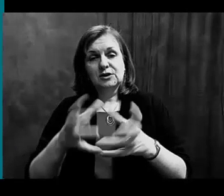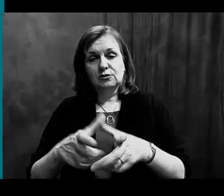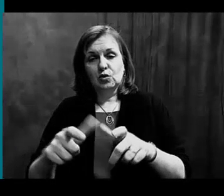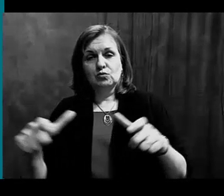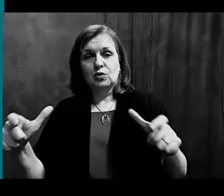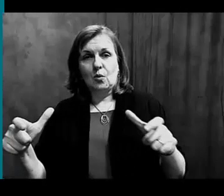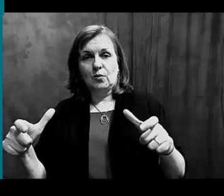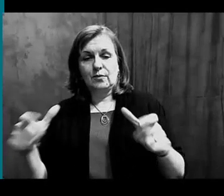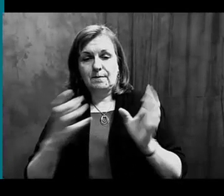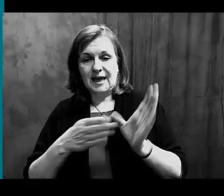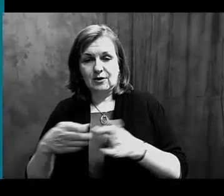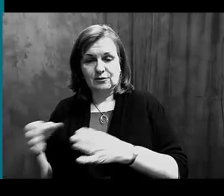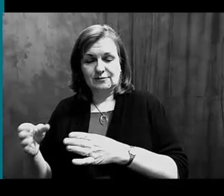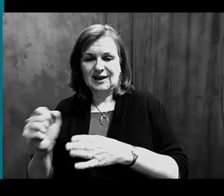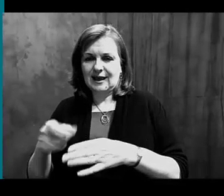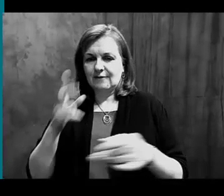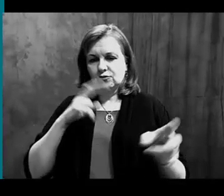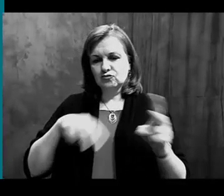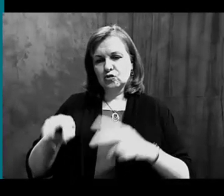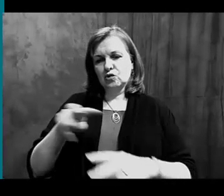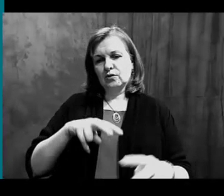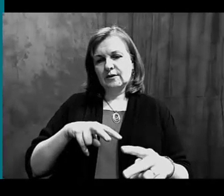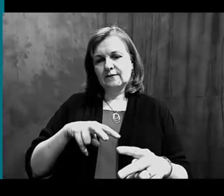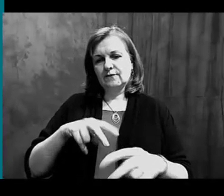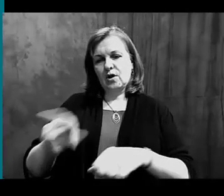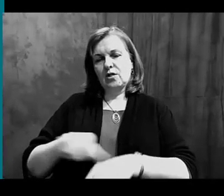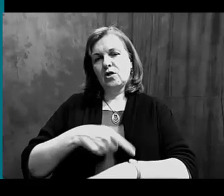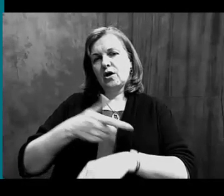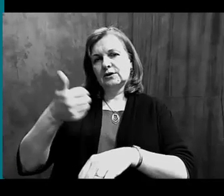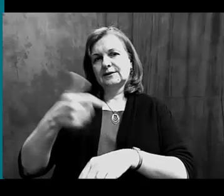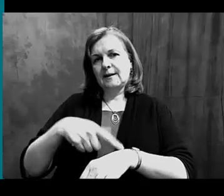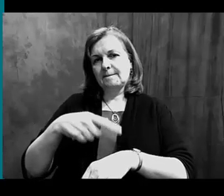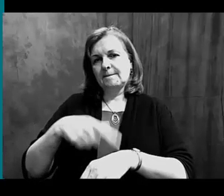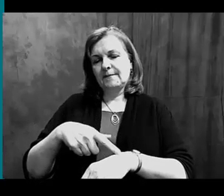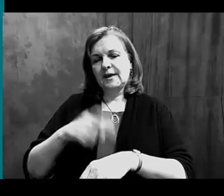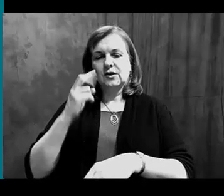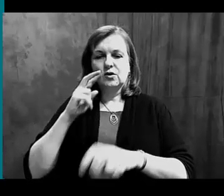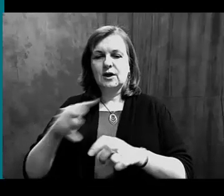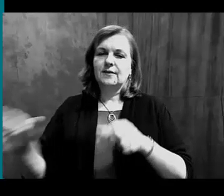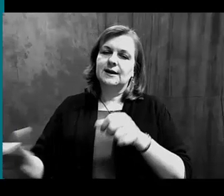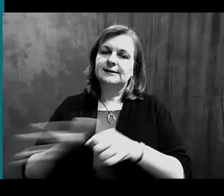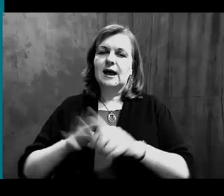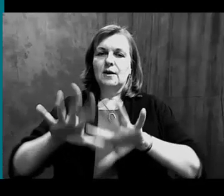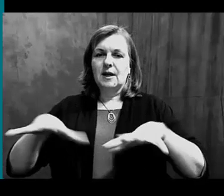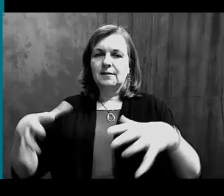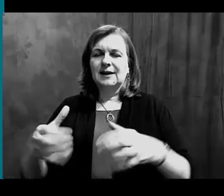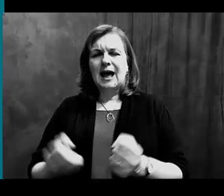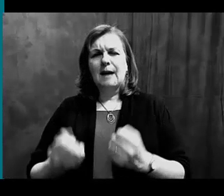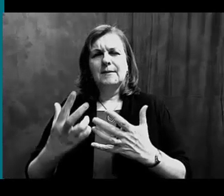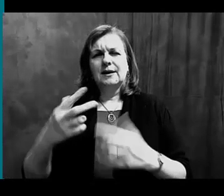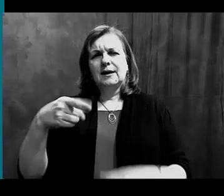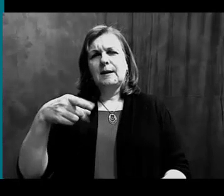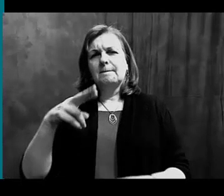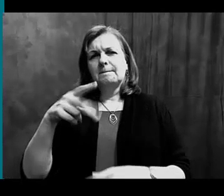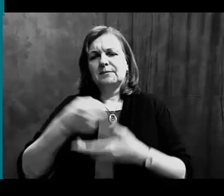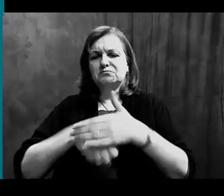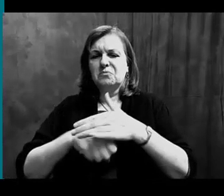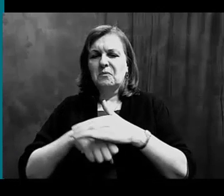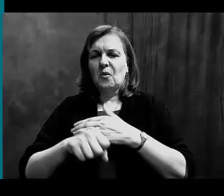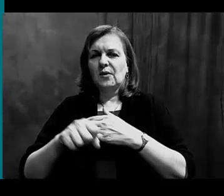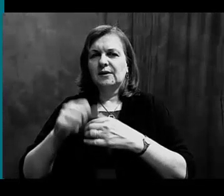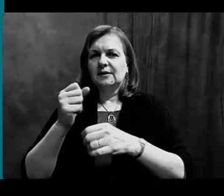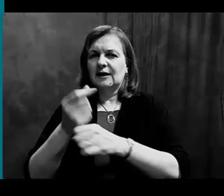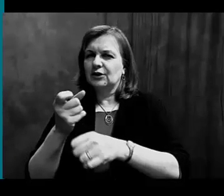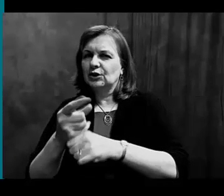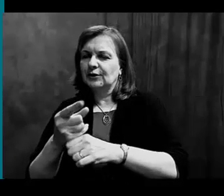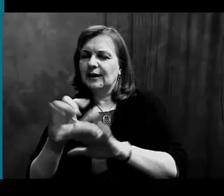patterns in the population you really have to focus long-term and on the entire population -- how many pups are produced every year